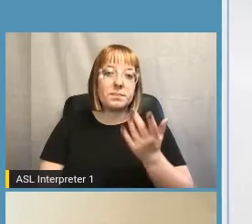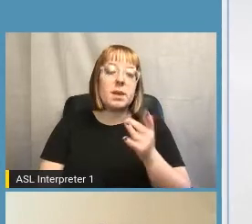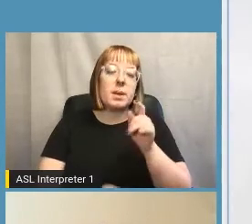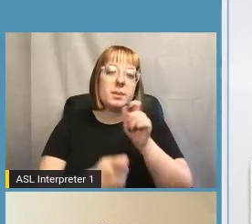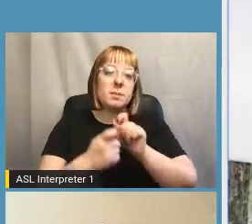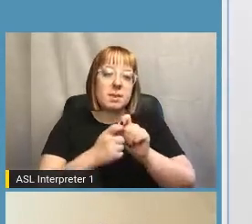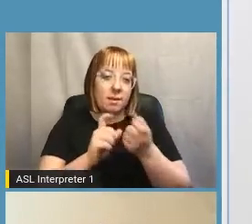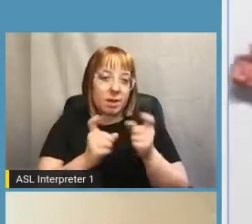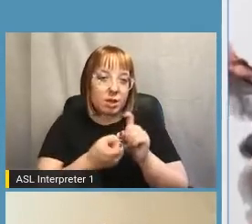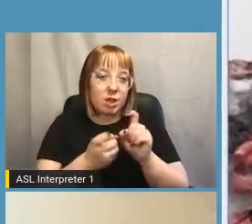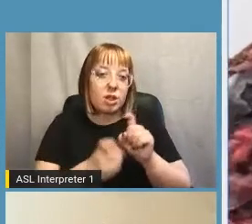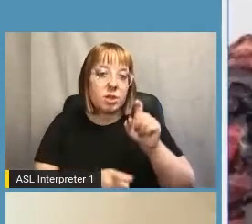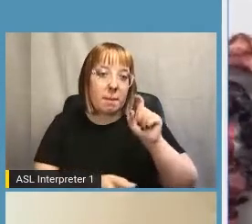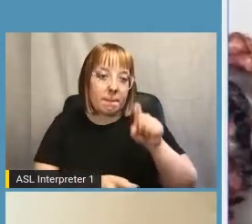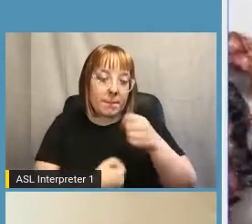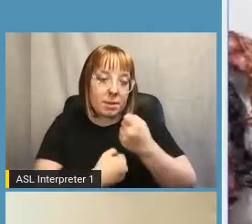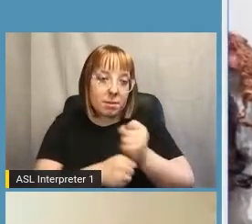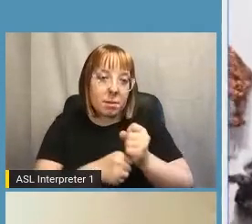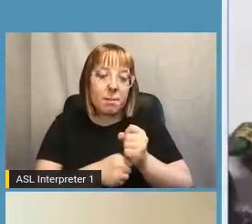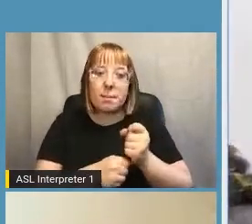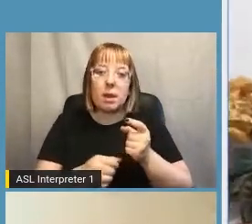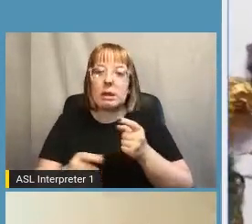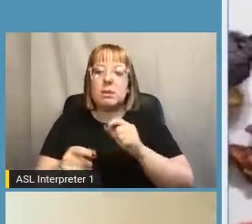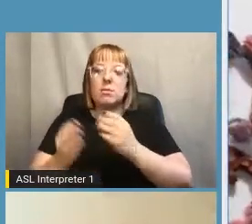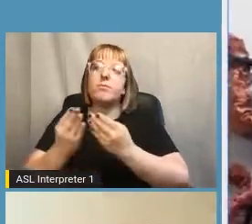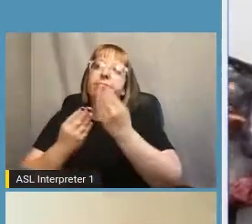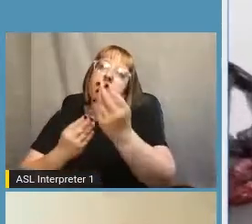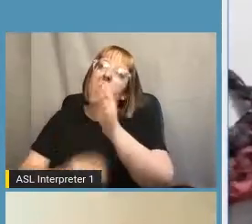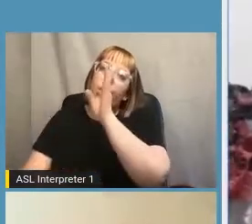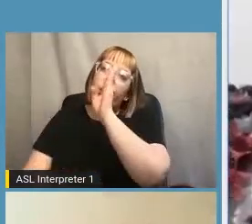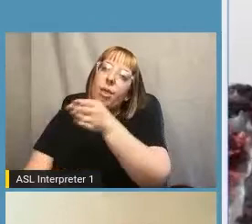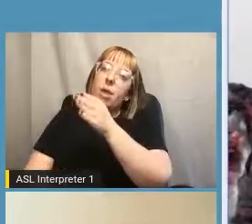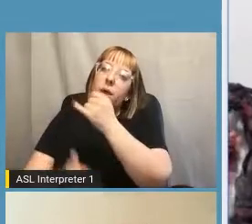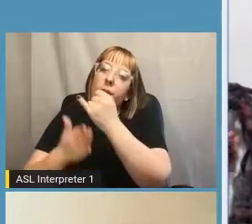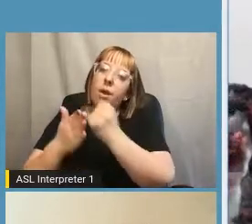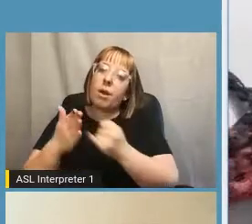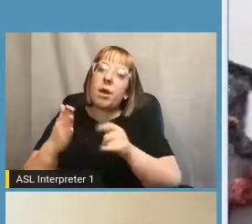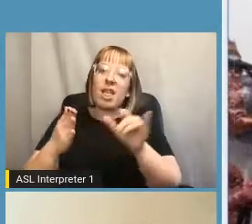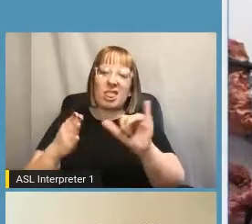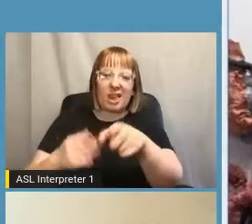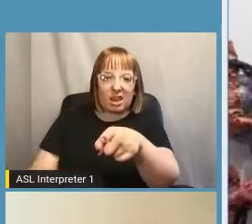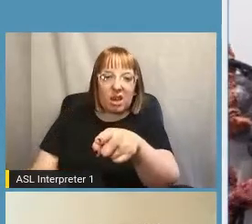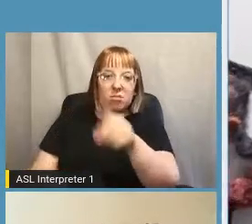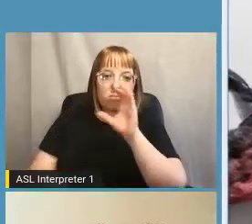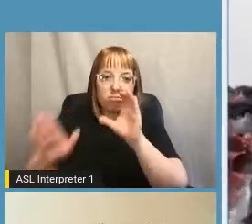made as opposed to just submitting a painting or photograph as you can see here this is a drawing